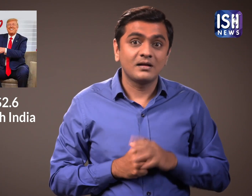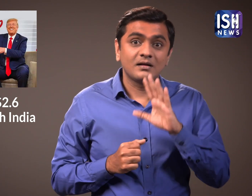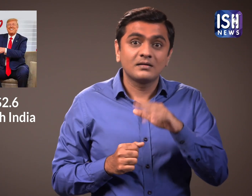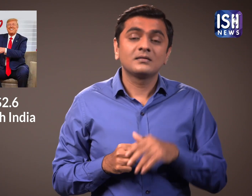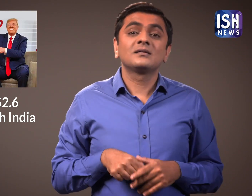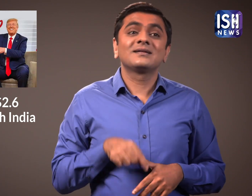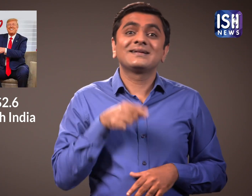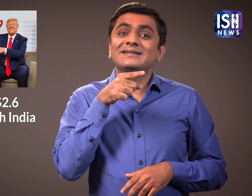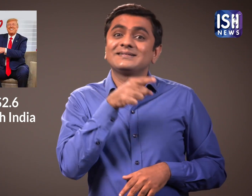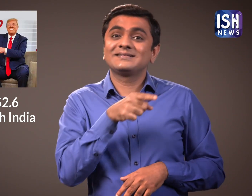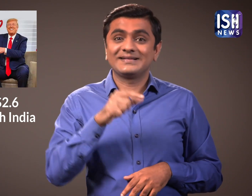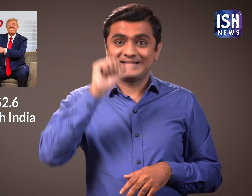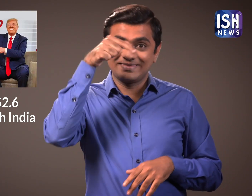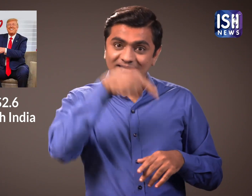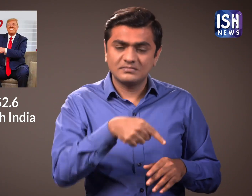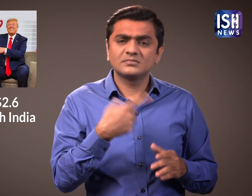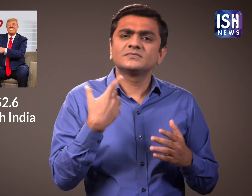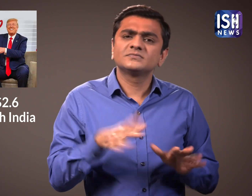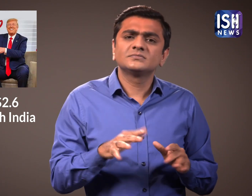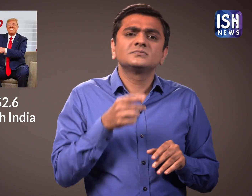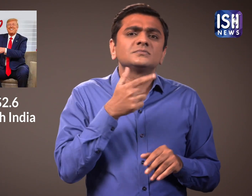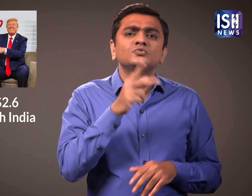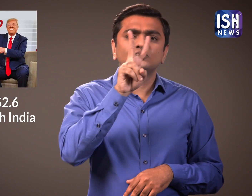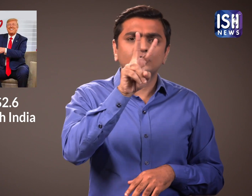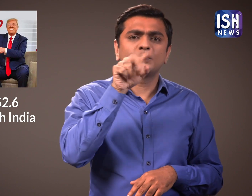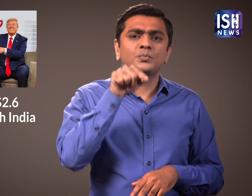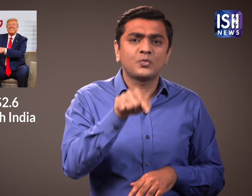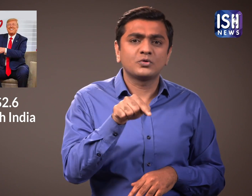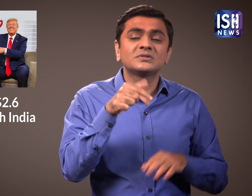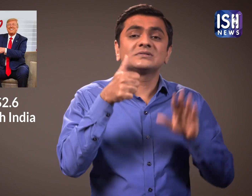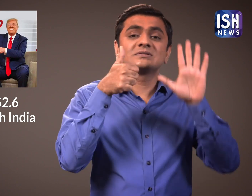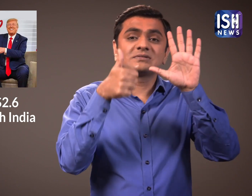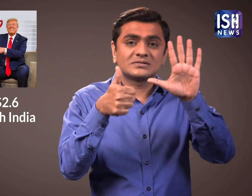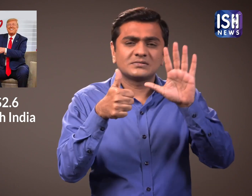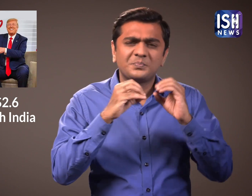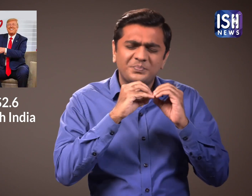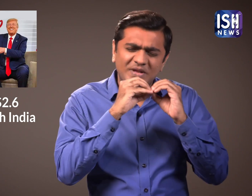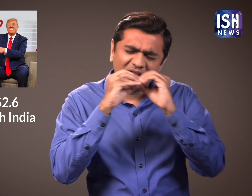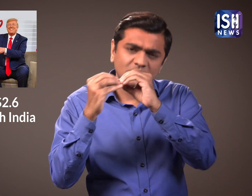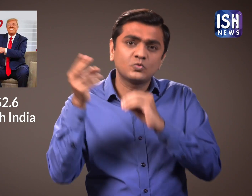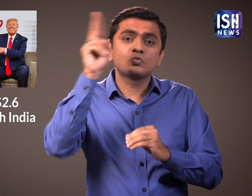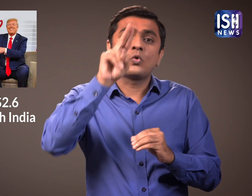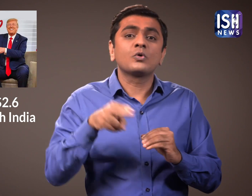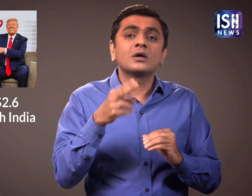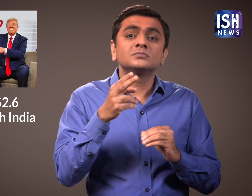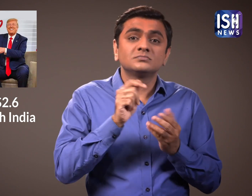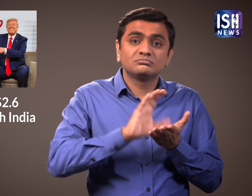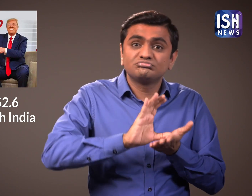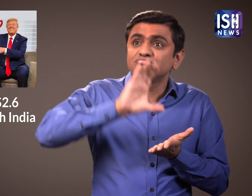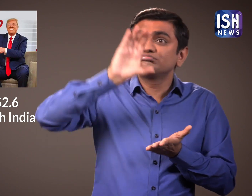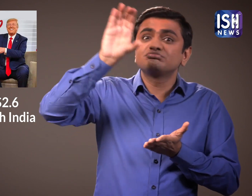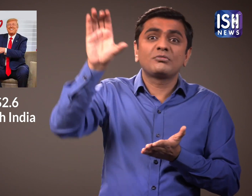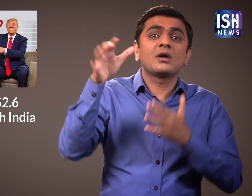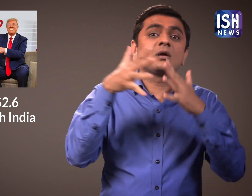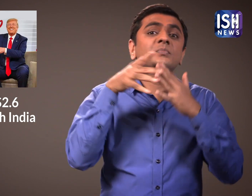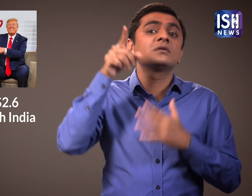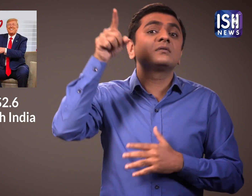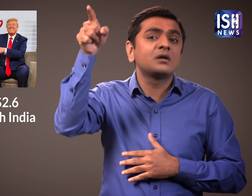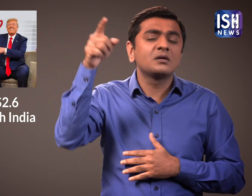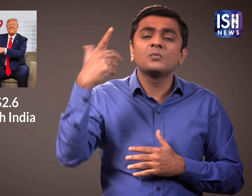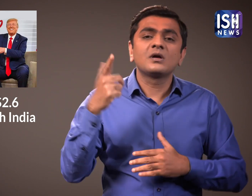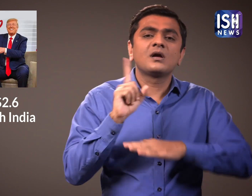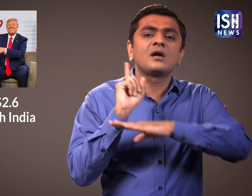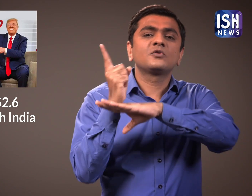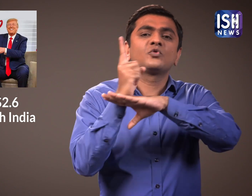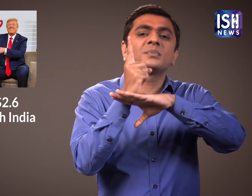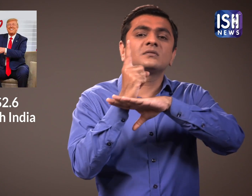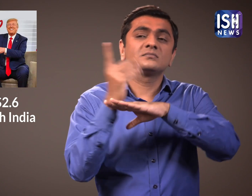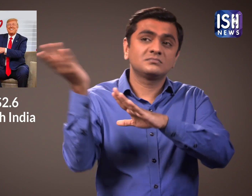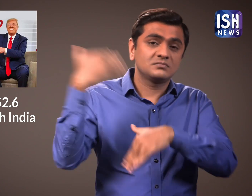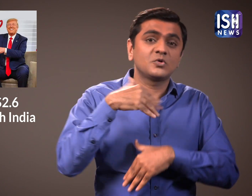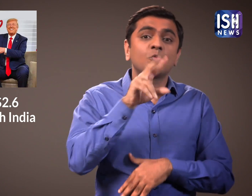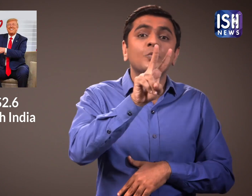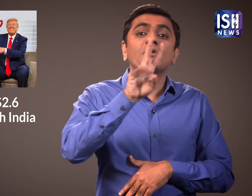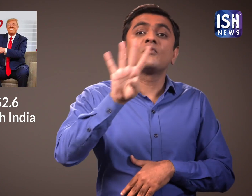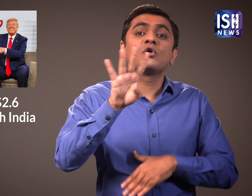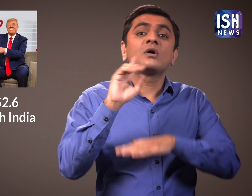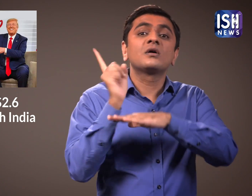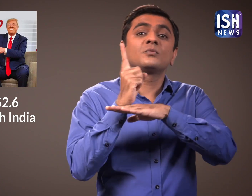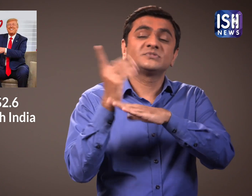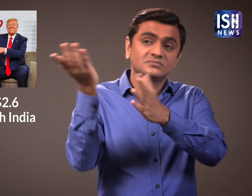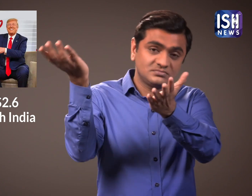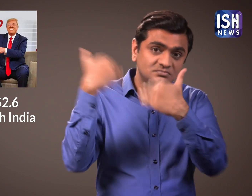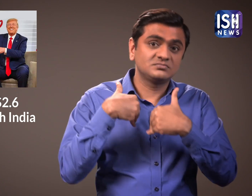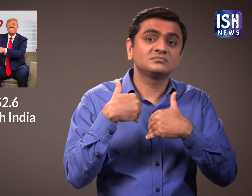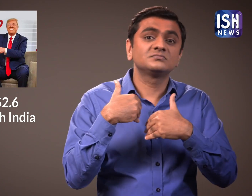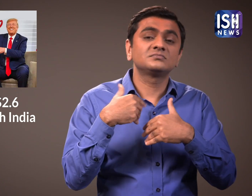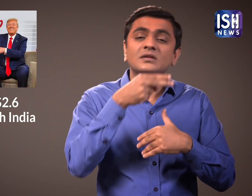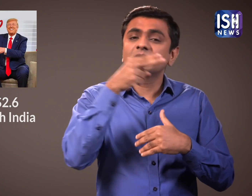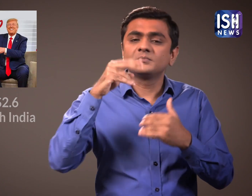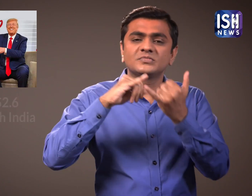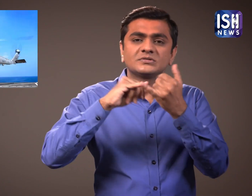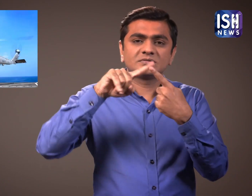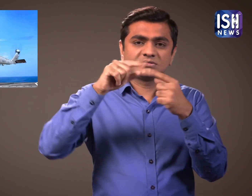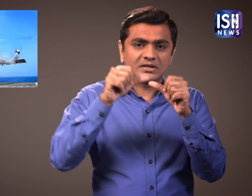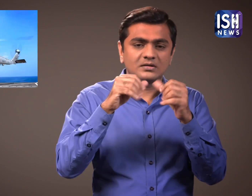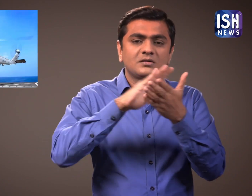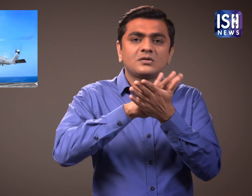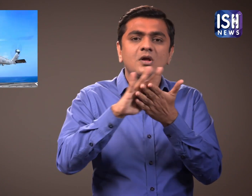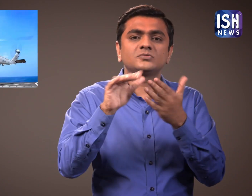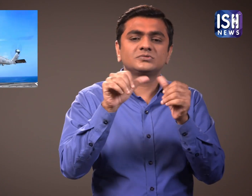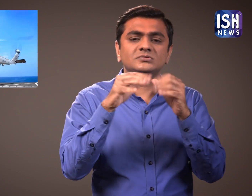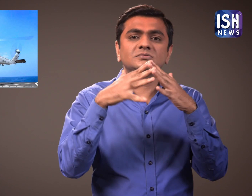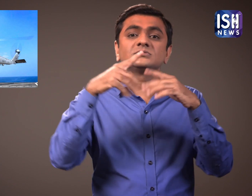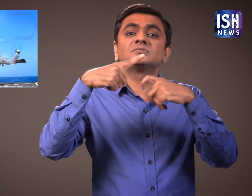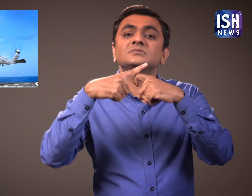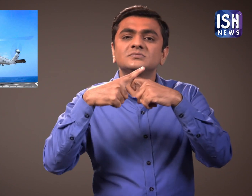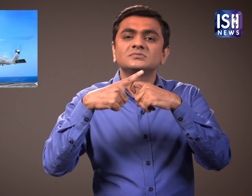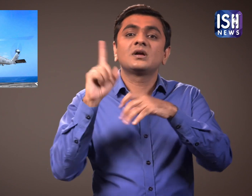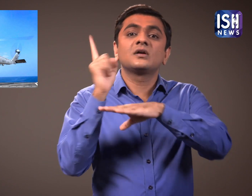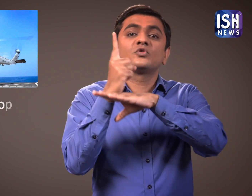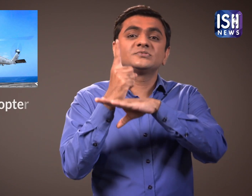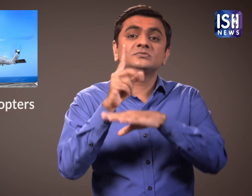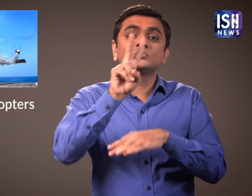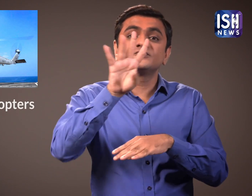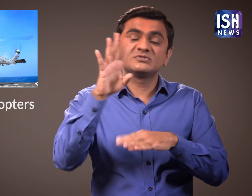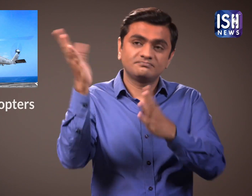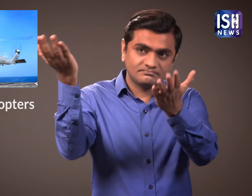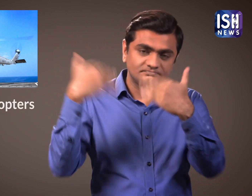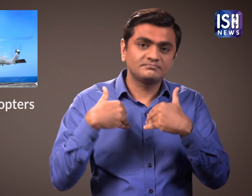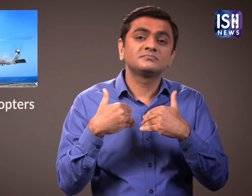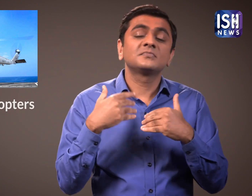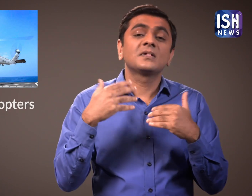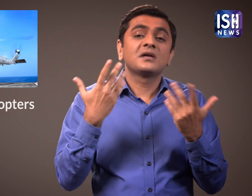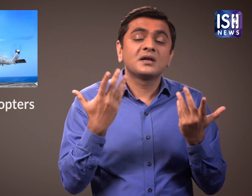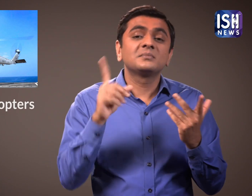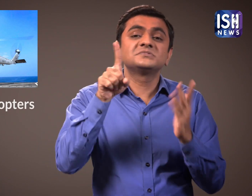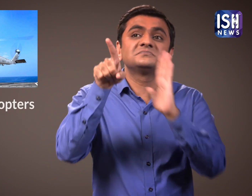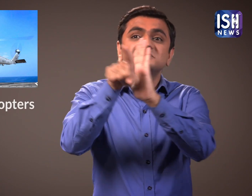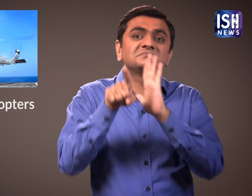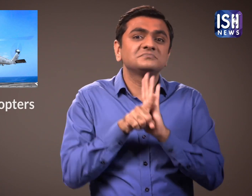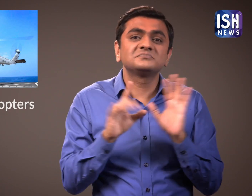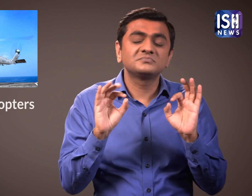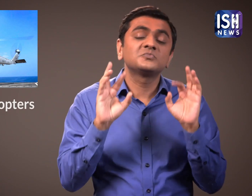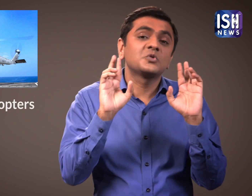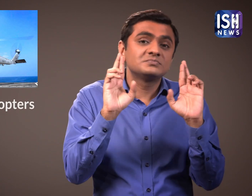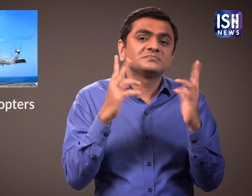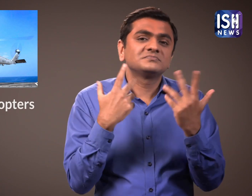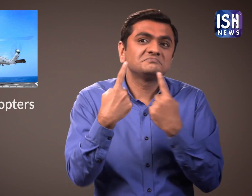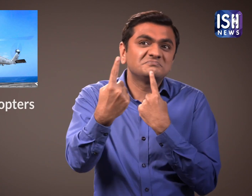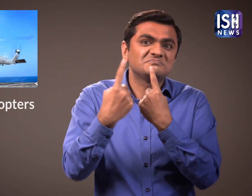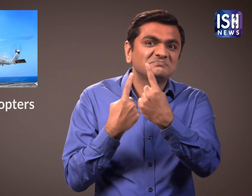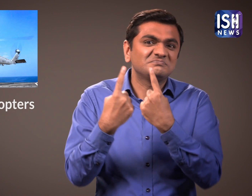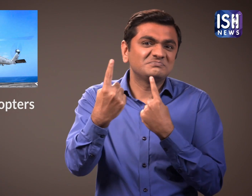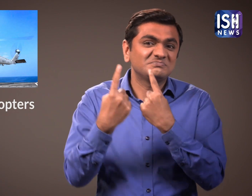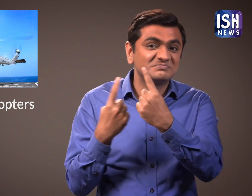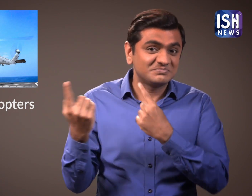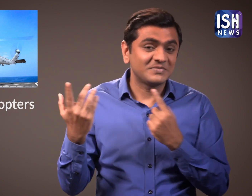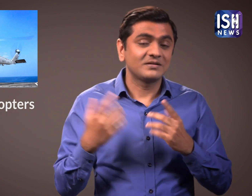India and the US are expected to sign a $2.6 billion deal for New Delhi to buy 24 Seahawk helicopters.